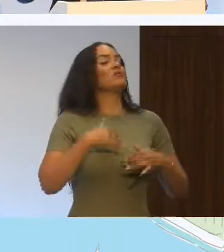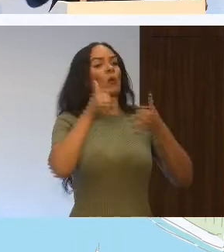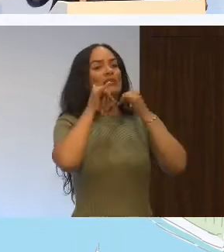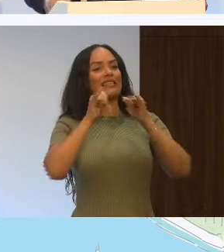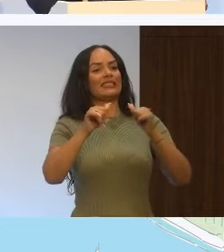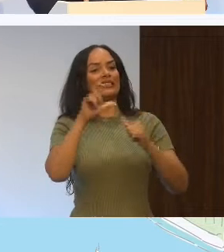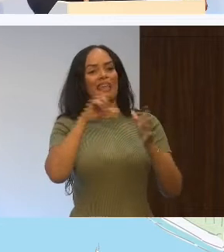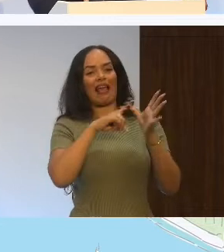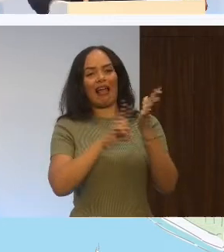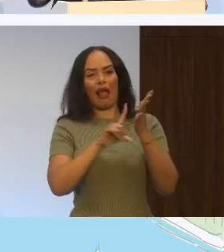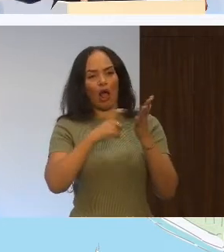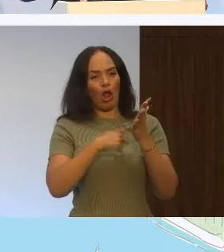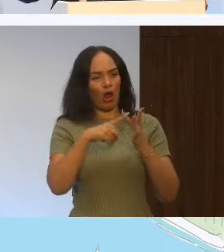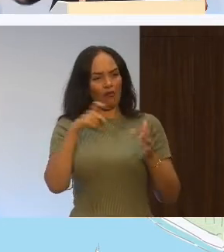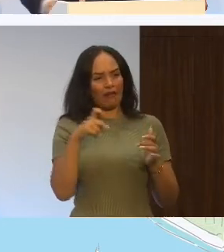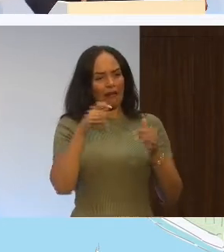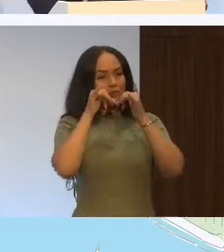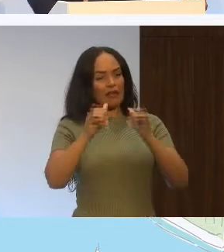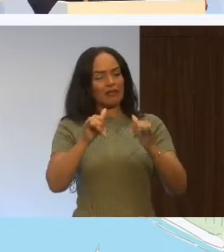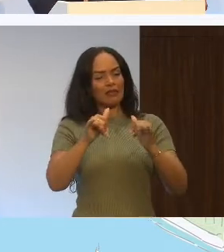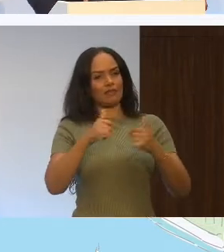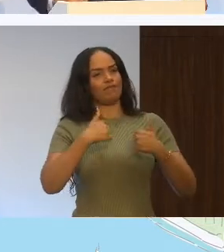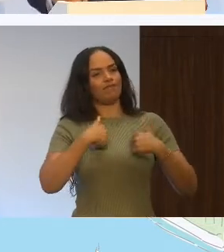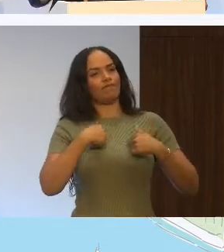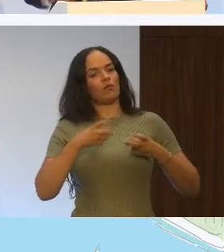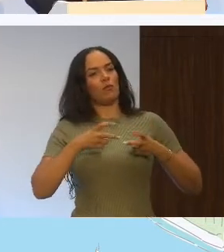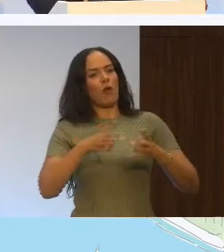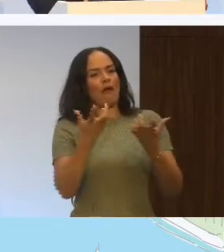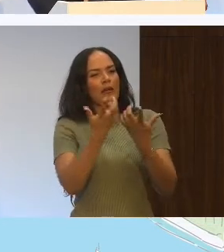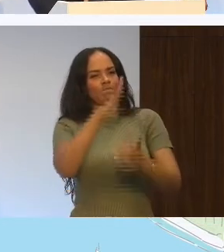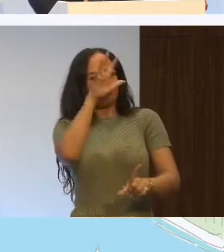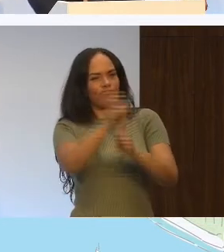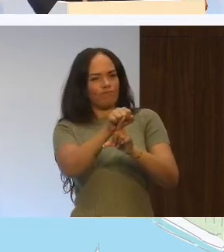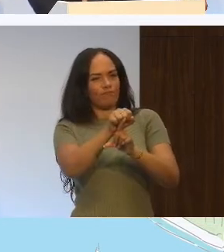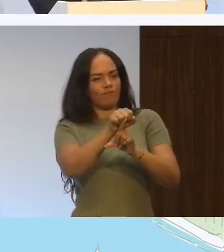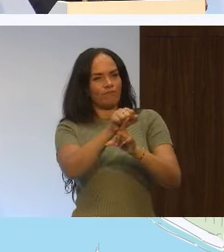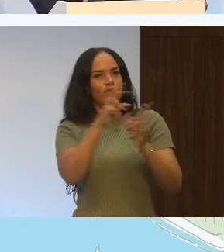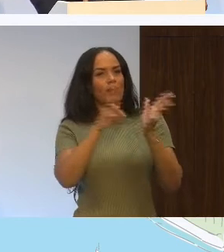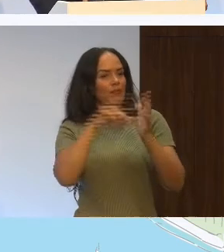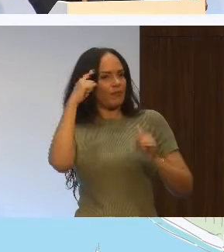that is usually a trigger, but it hasn't really been addressed systematically.